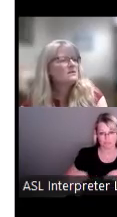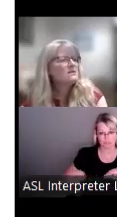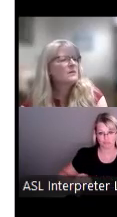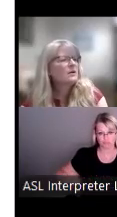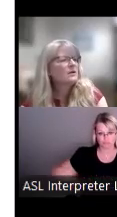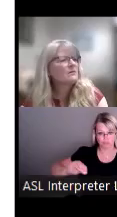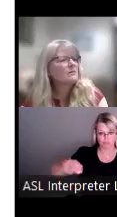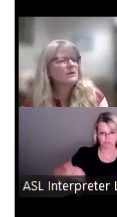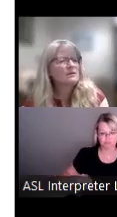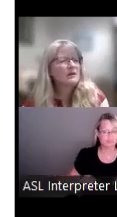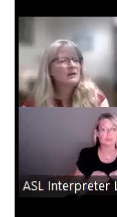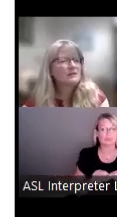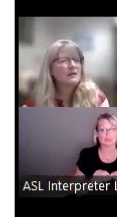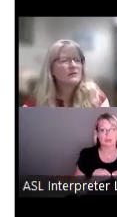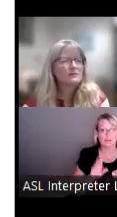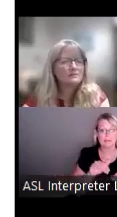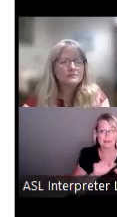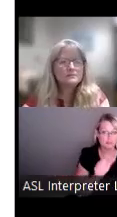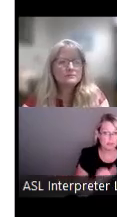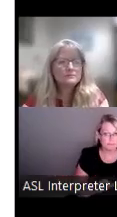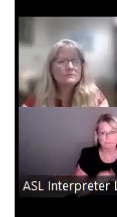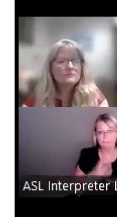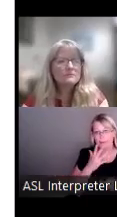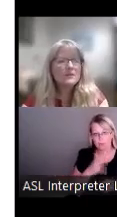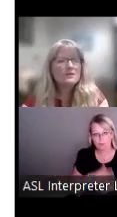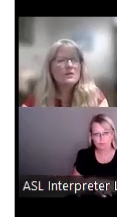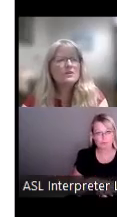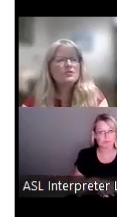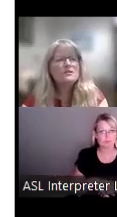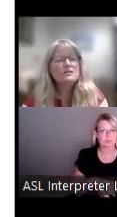things apart and putting them back together, so they should